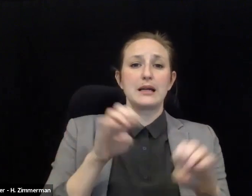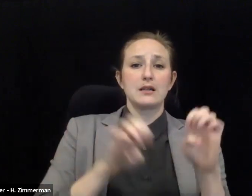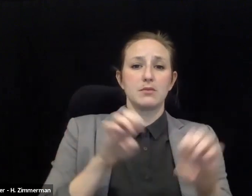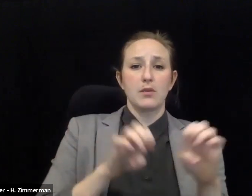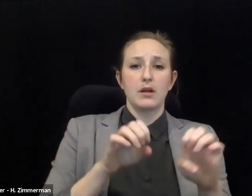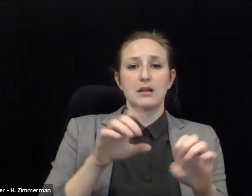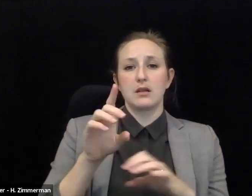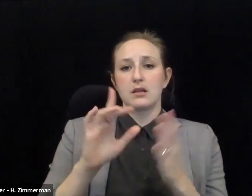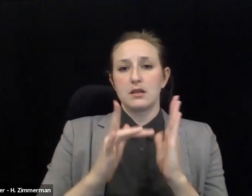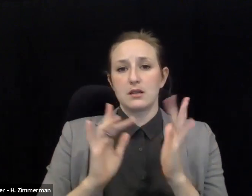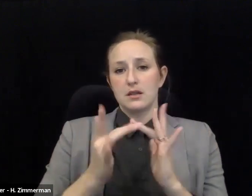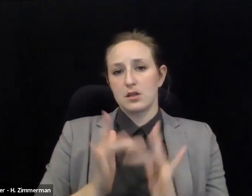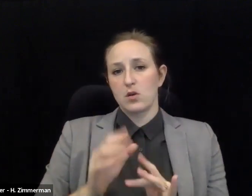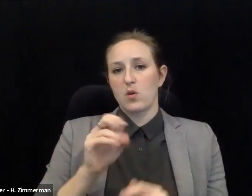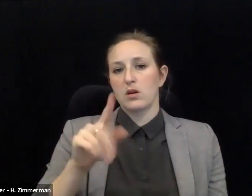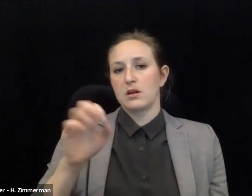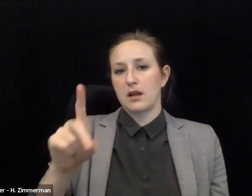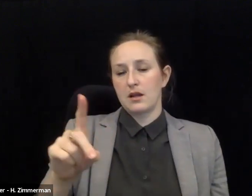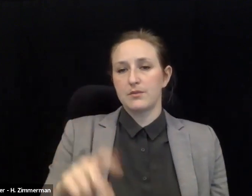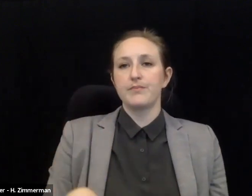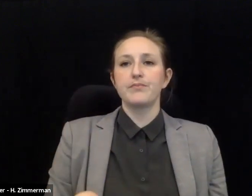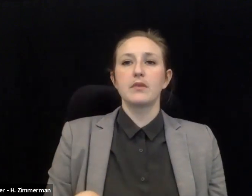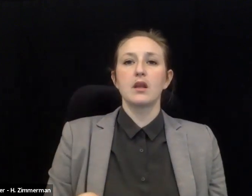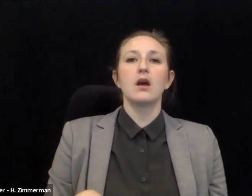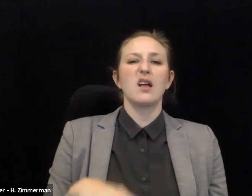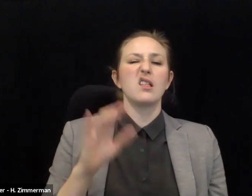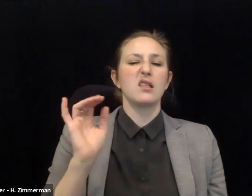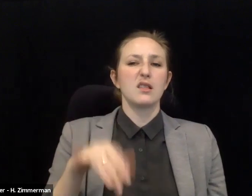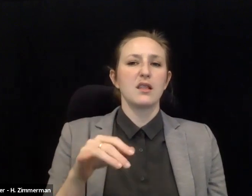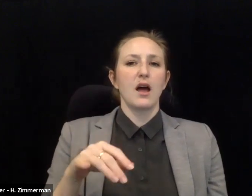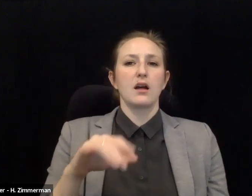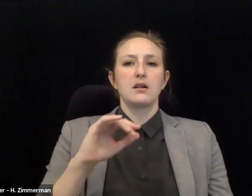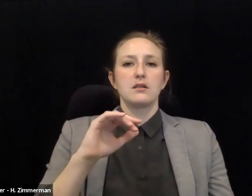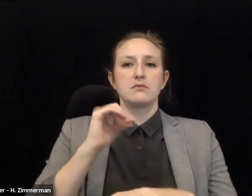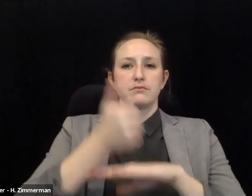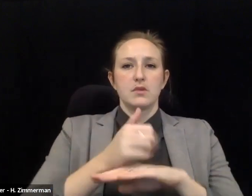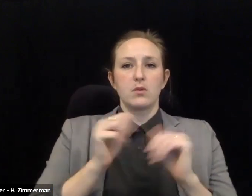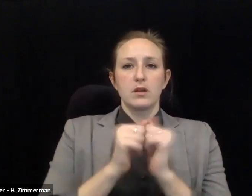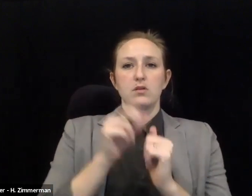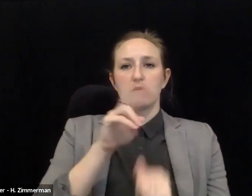It was launched with 2016 Stevens initiative grant as the digital